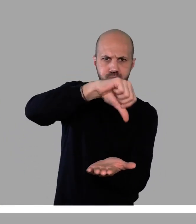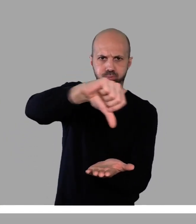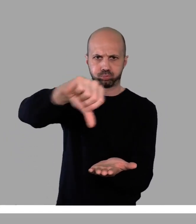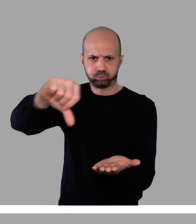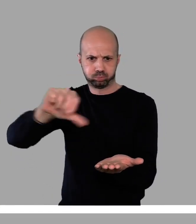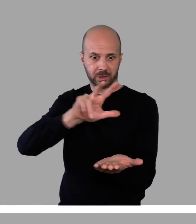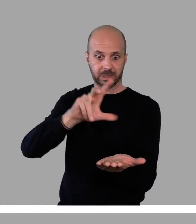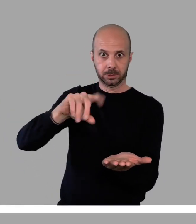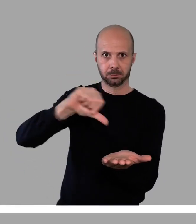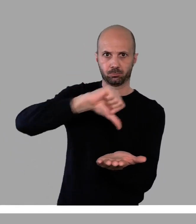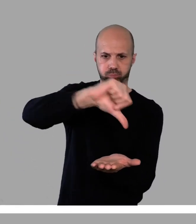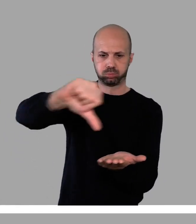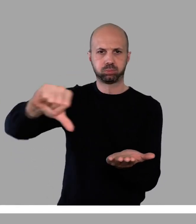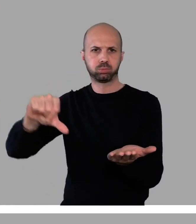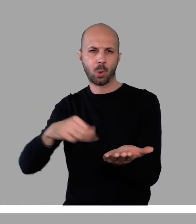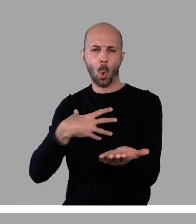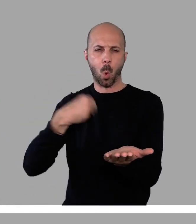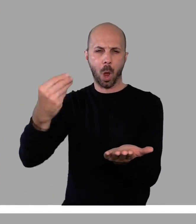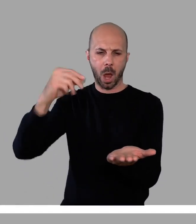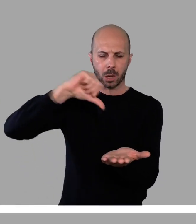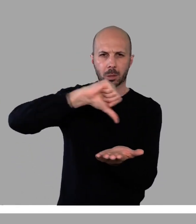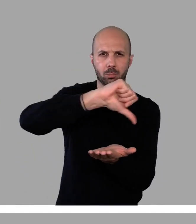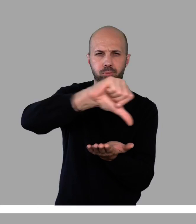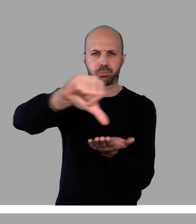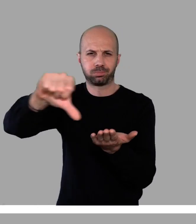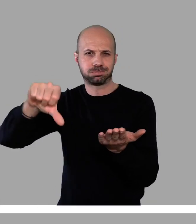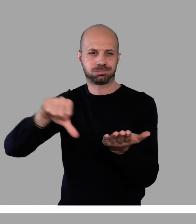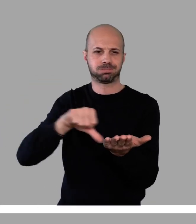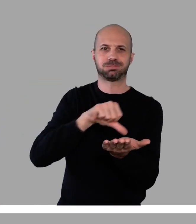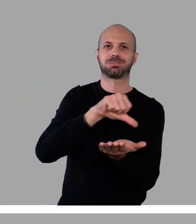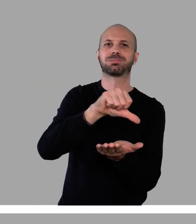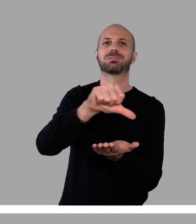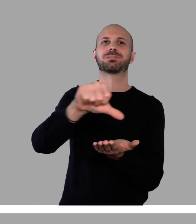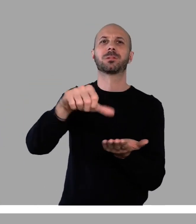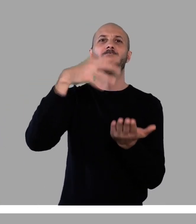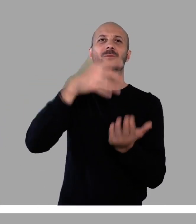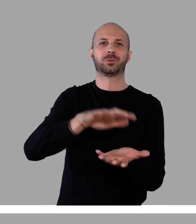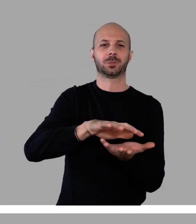Then, from the three-dimensional model a mould is produced